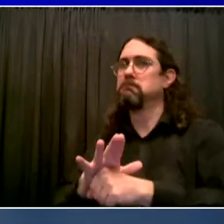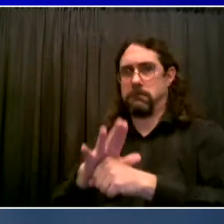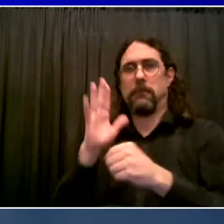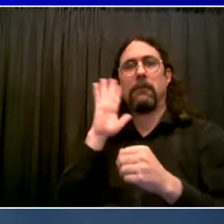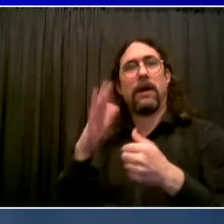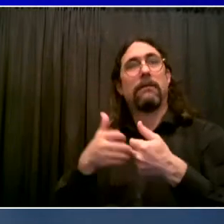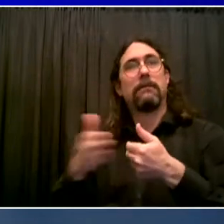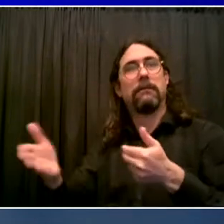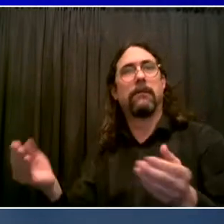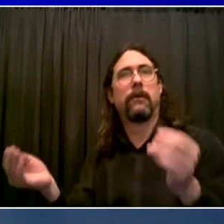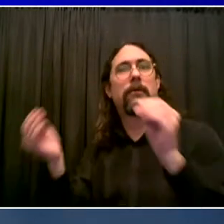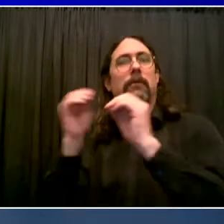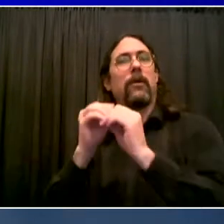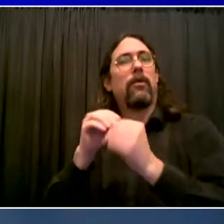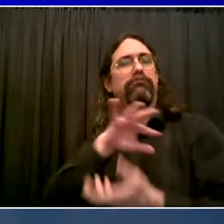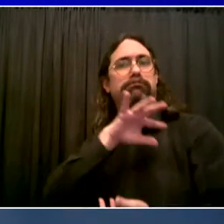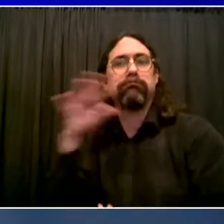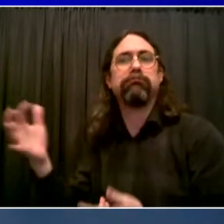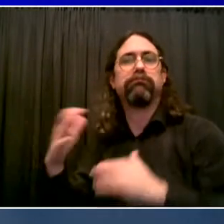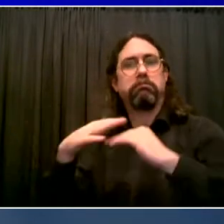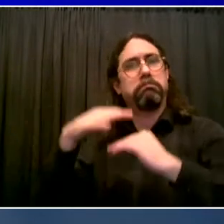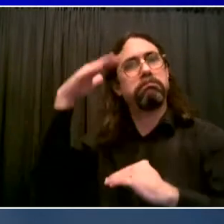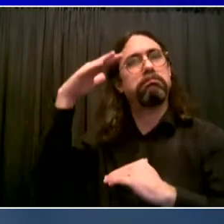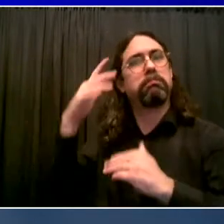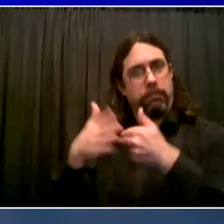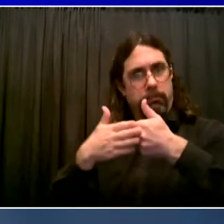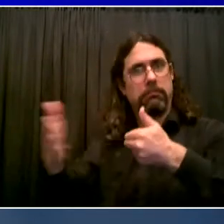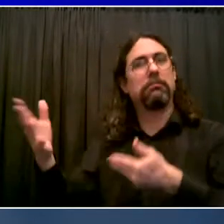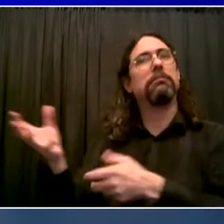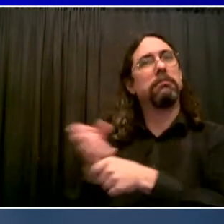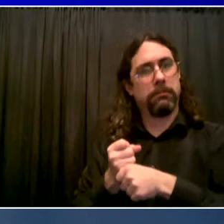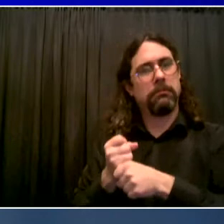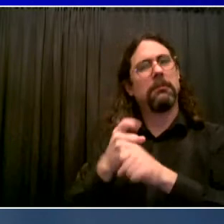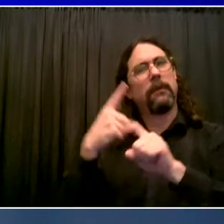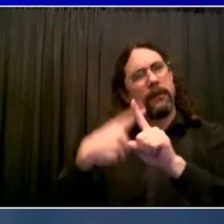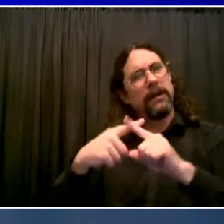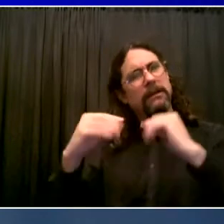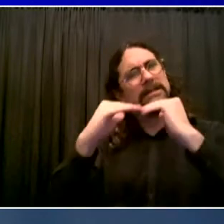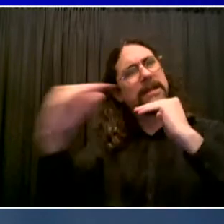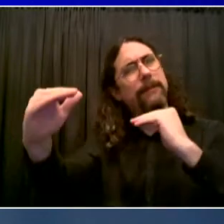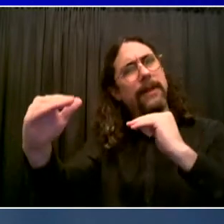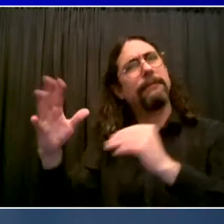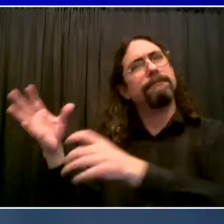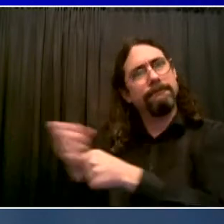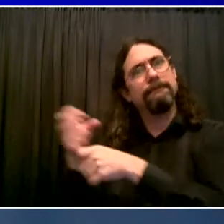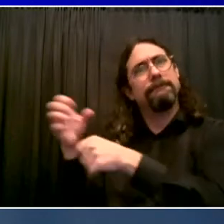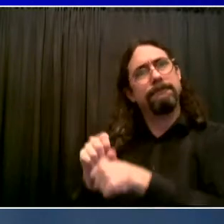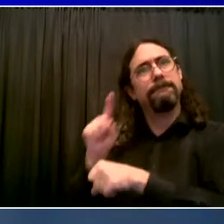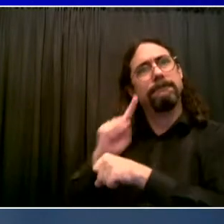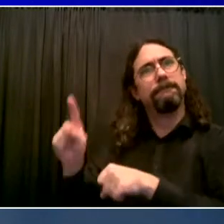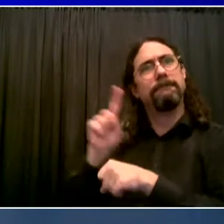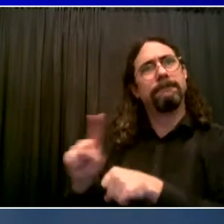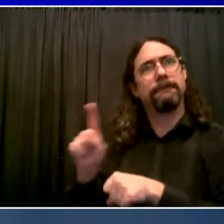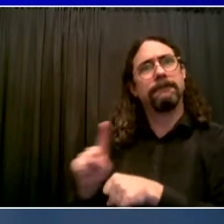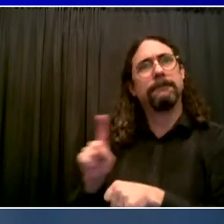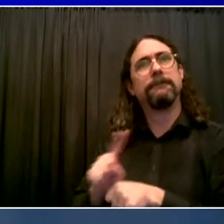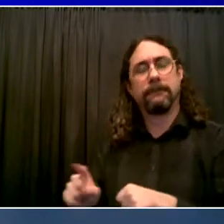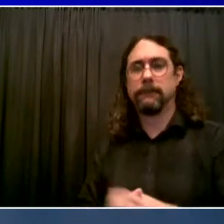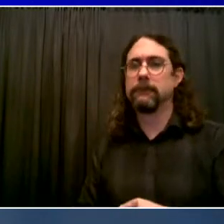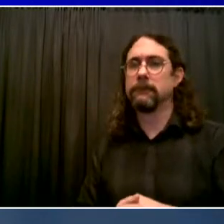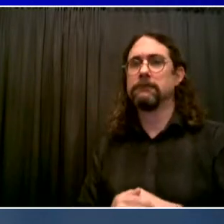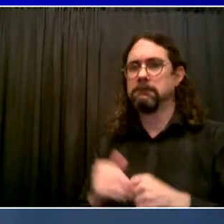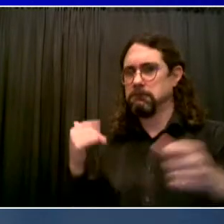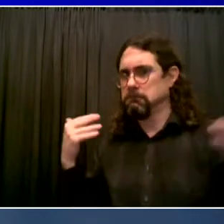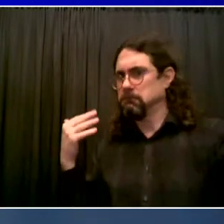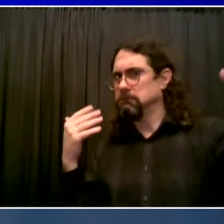SUPPLY SOON.